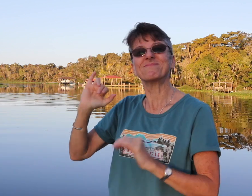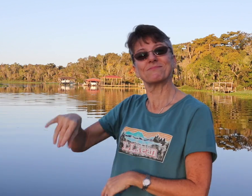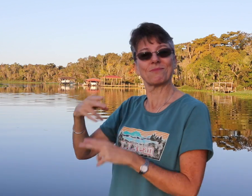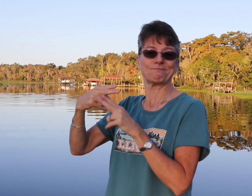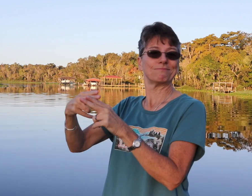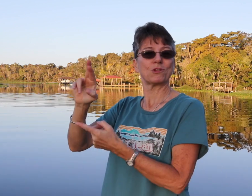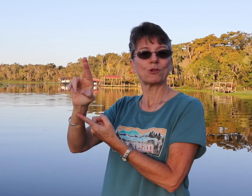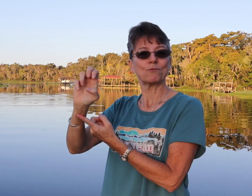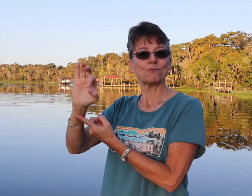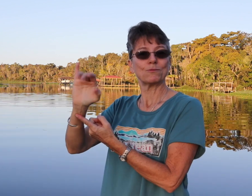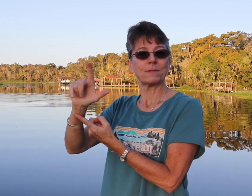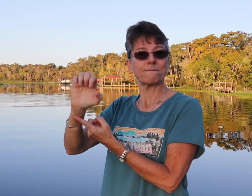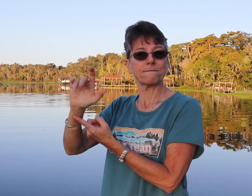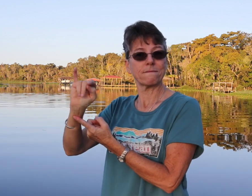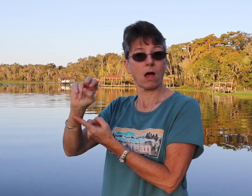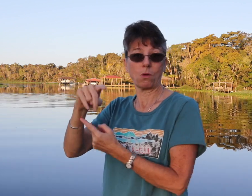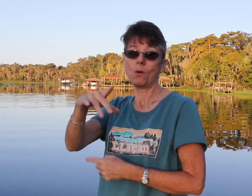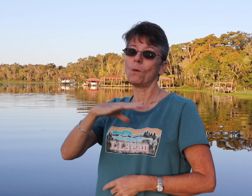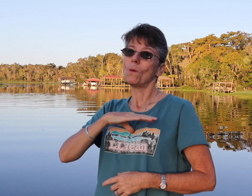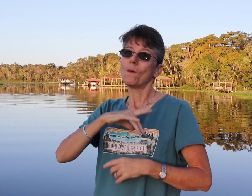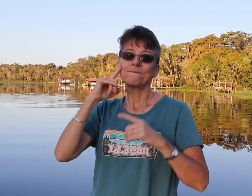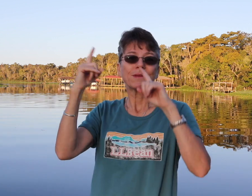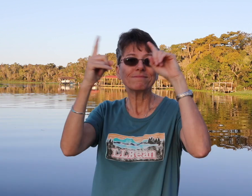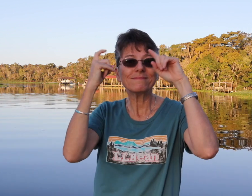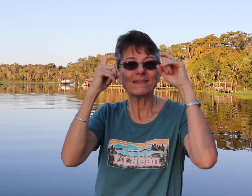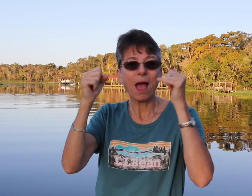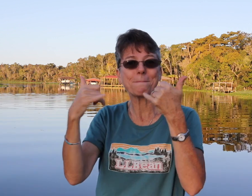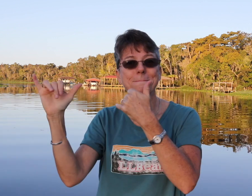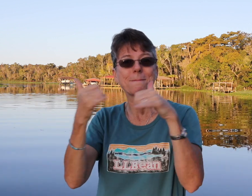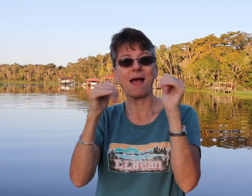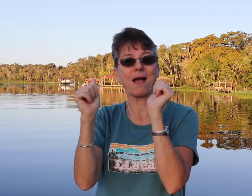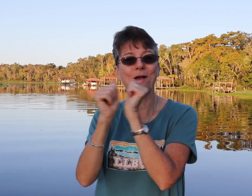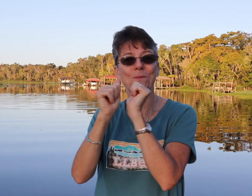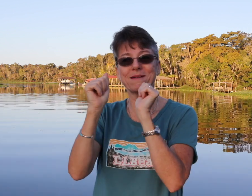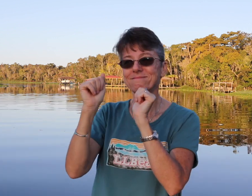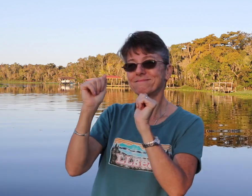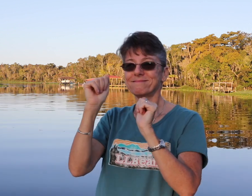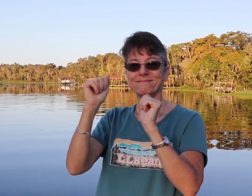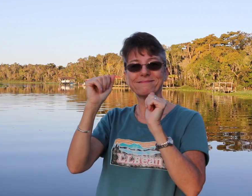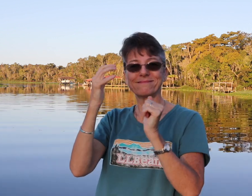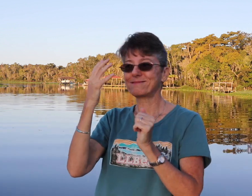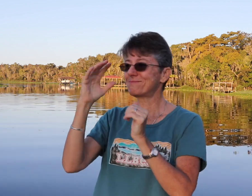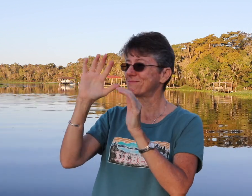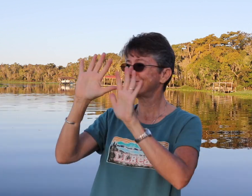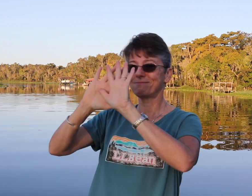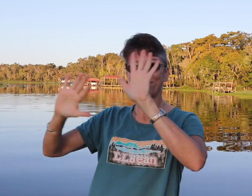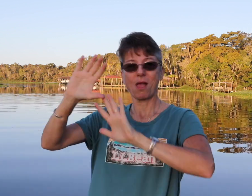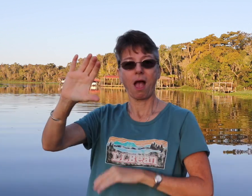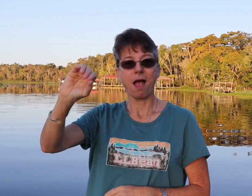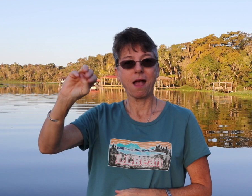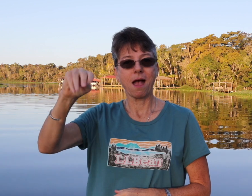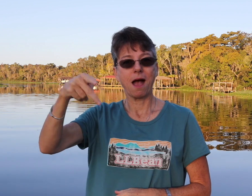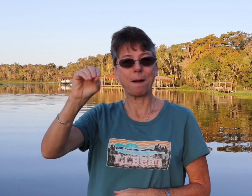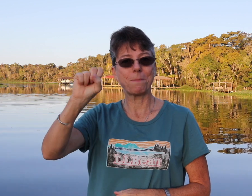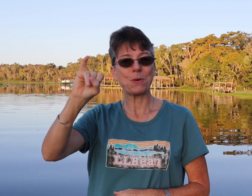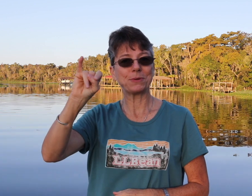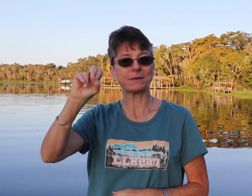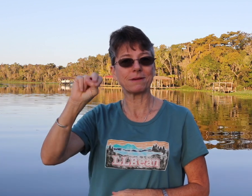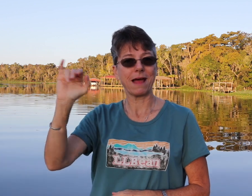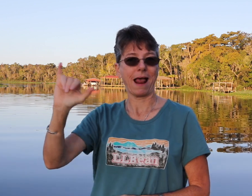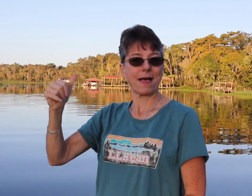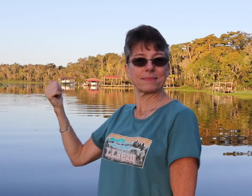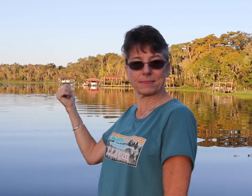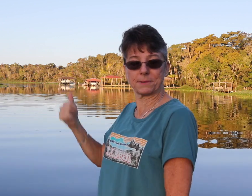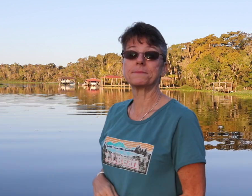REFLECTION IS GREAT FOR CREATING A COOL COMPOSITION IN PHOTOGRAPHY.